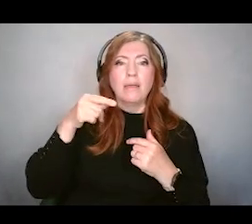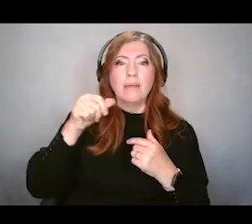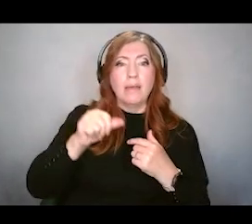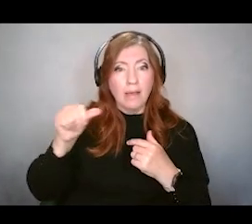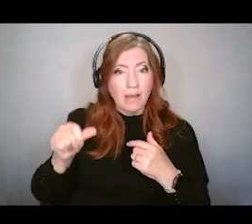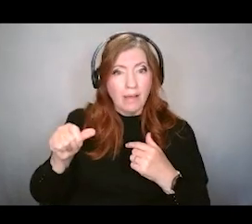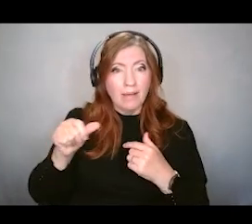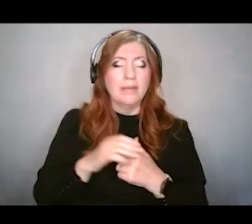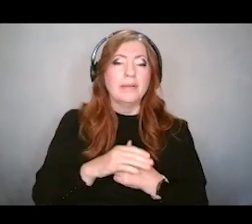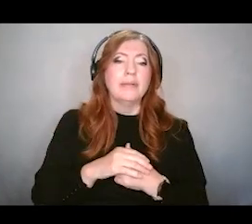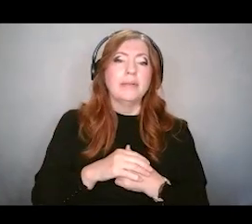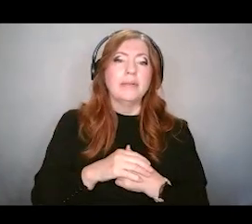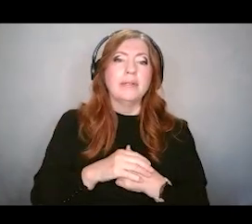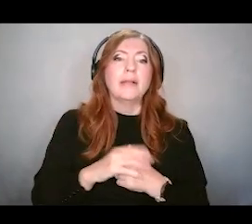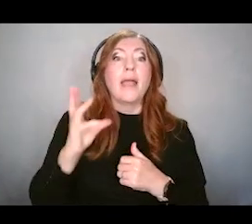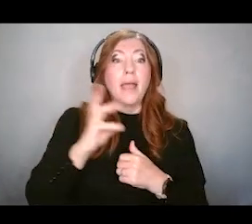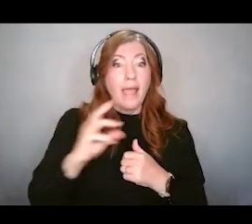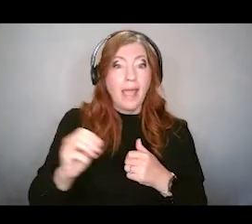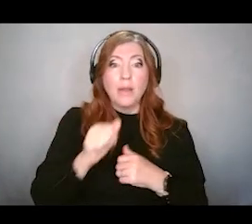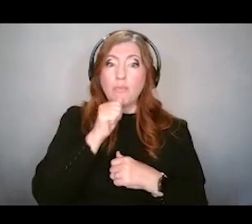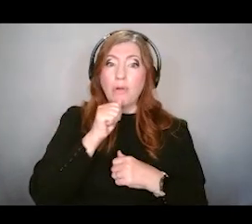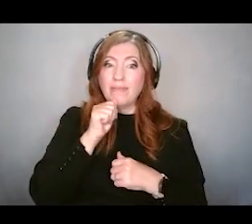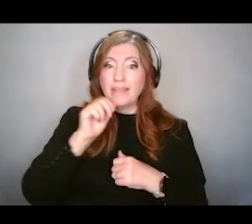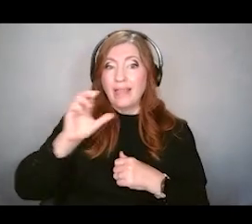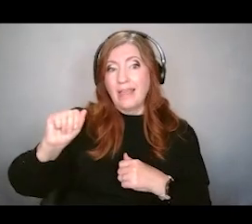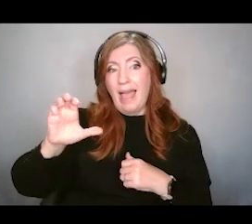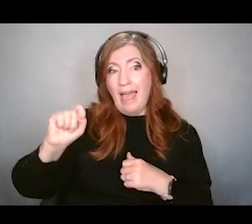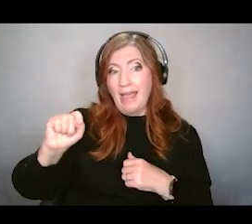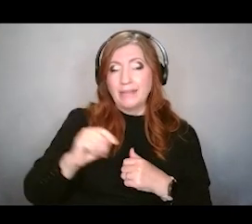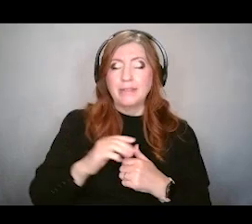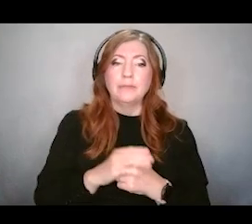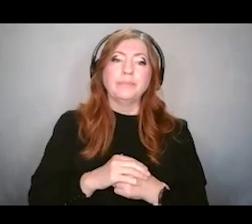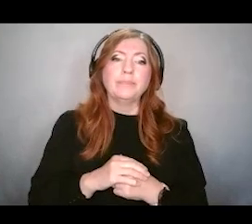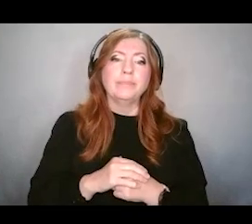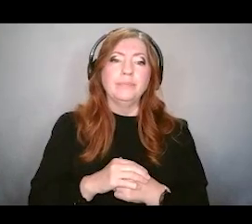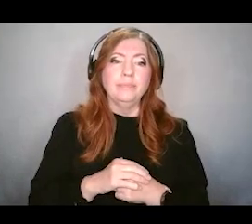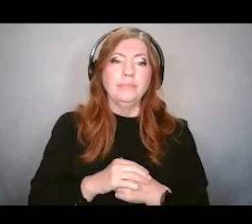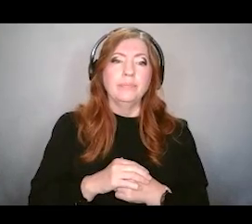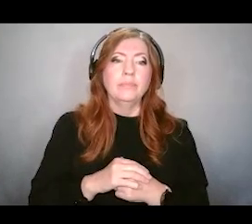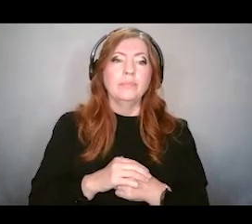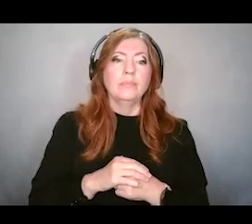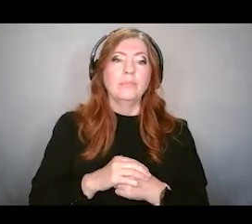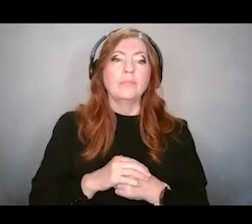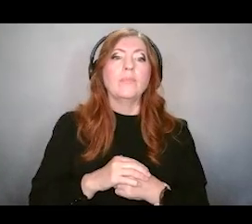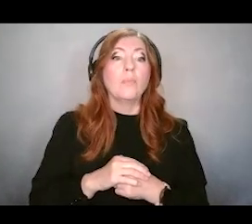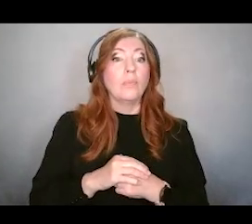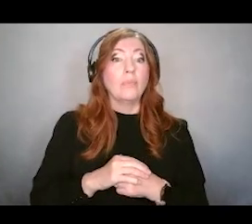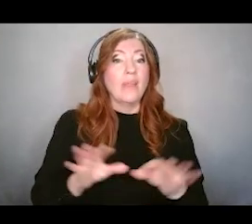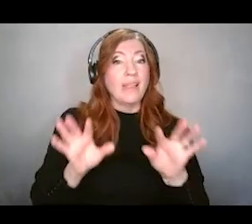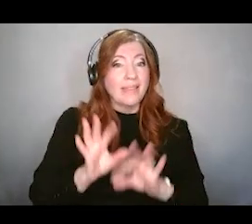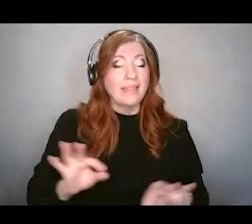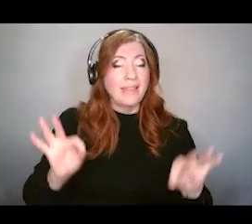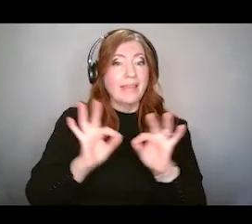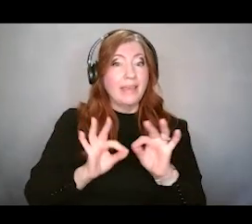(HIPAA), and the Privacy Act. Now, the key principle here is to collect only what is